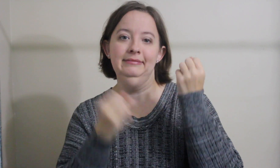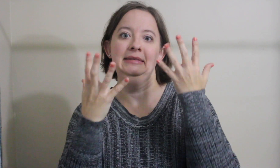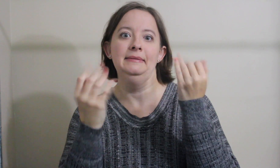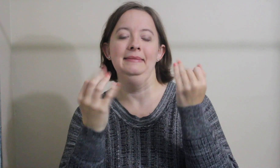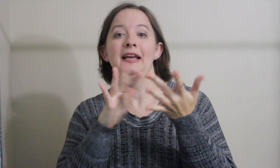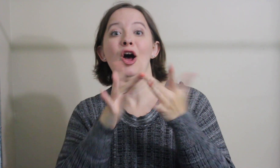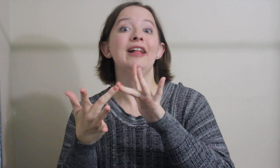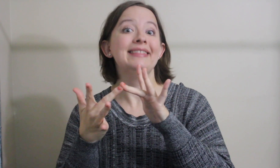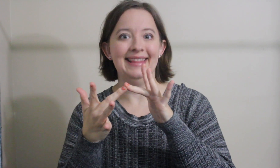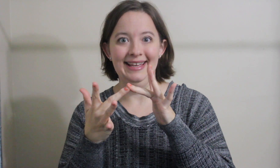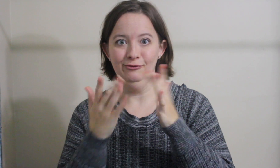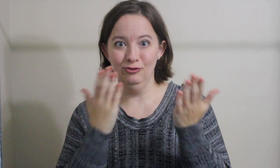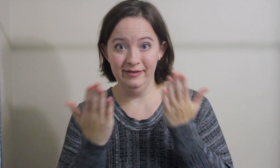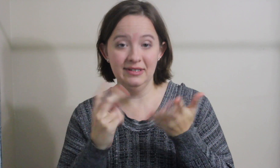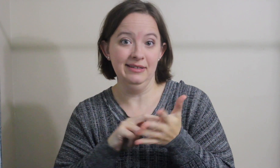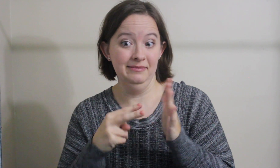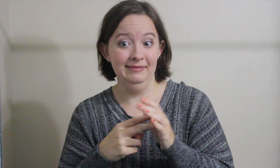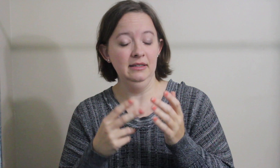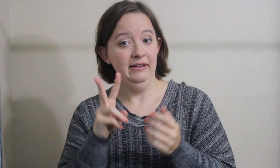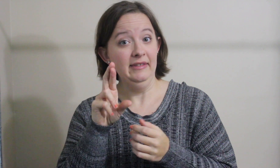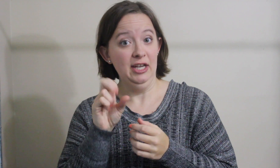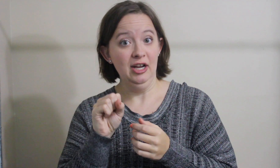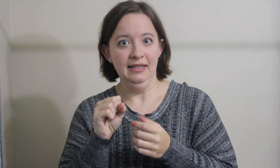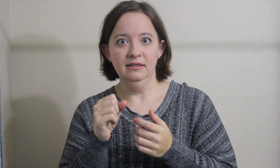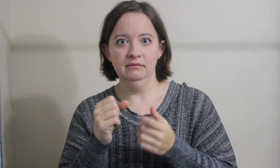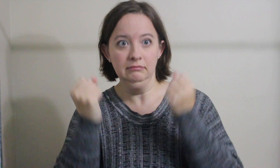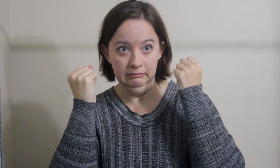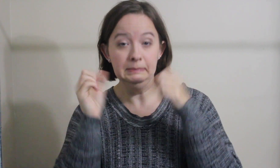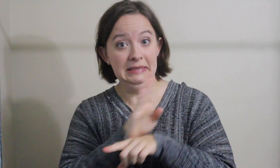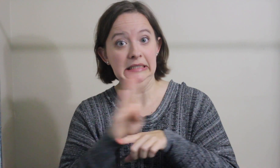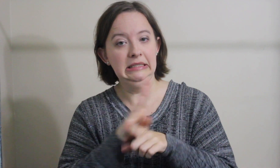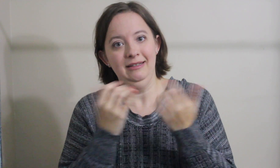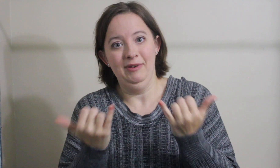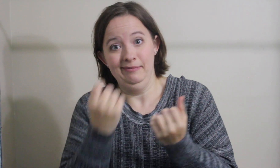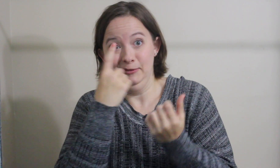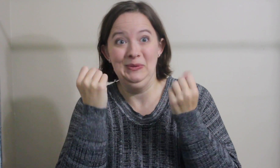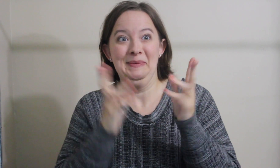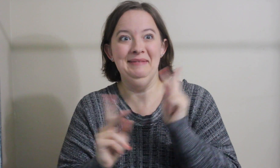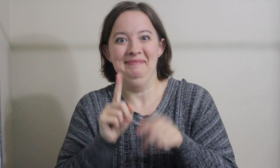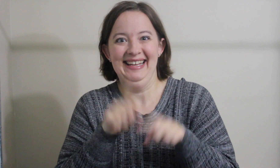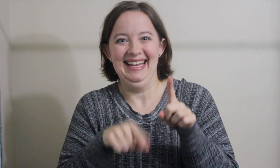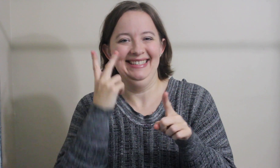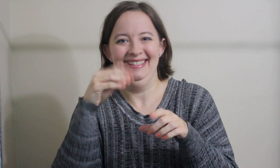zoom and a lot of different online services. So meaning VRS is booming right now because